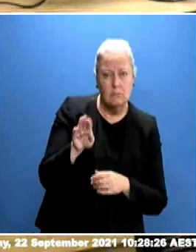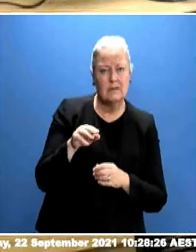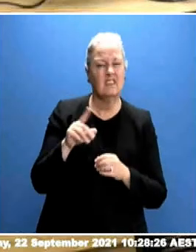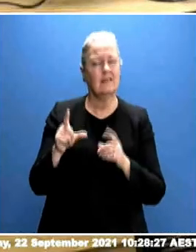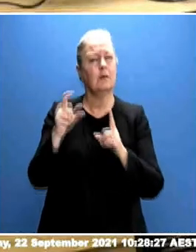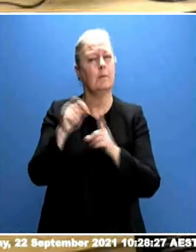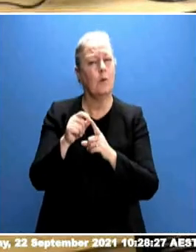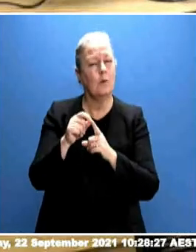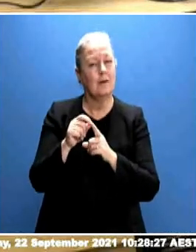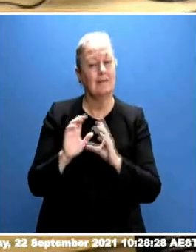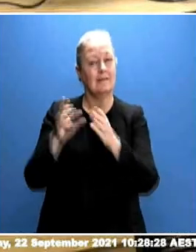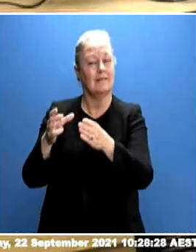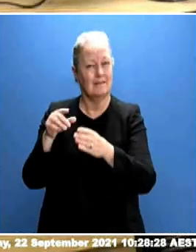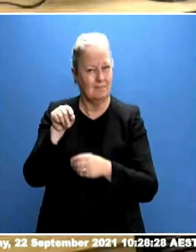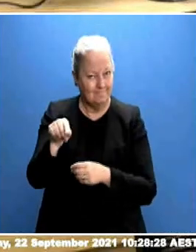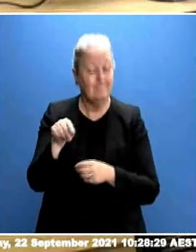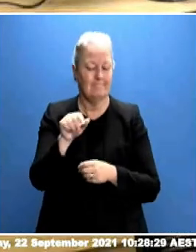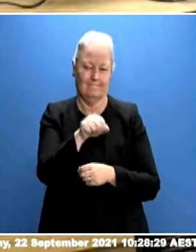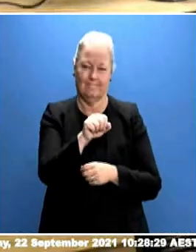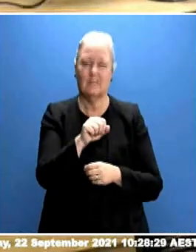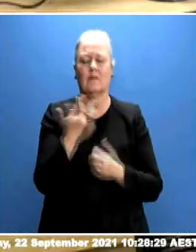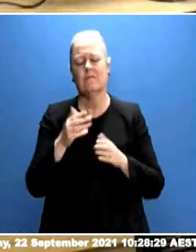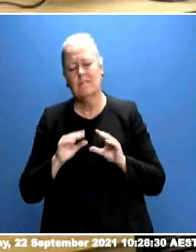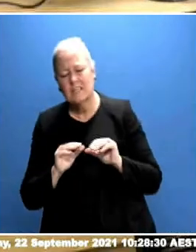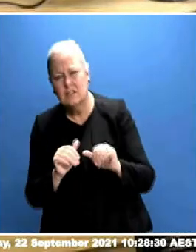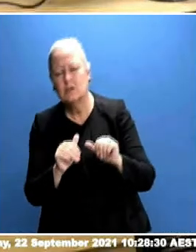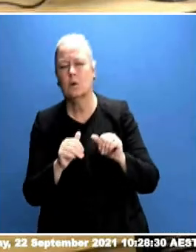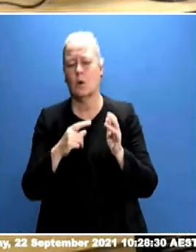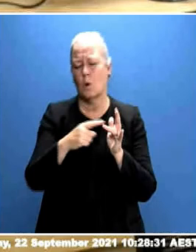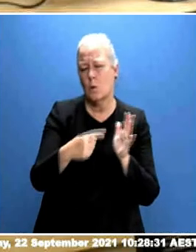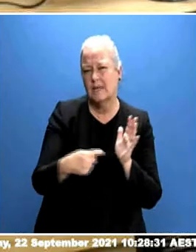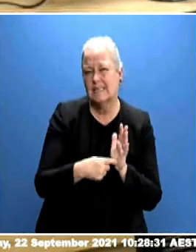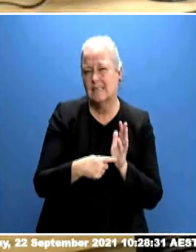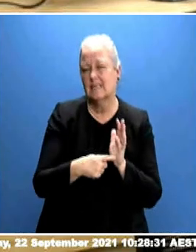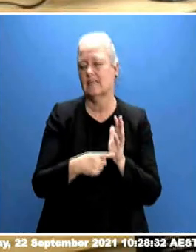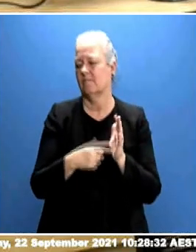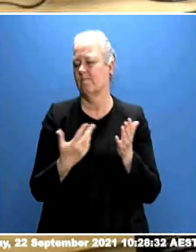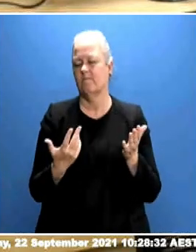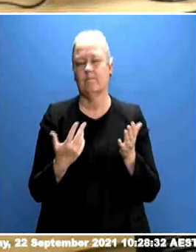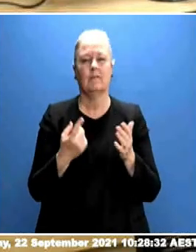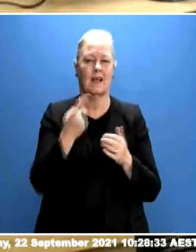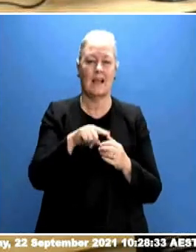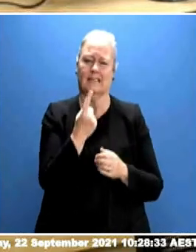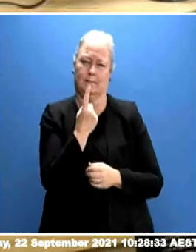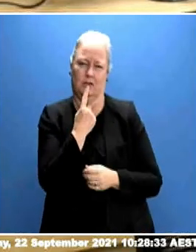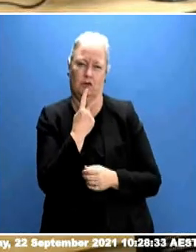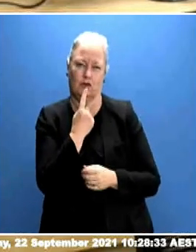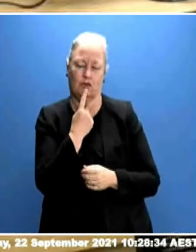Yes, and the Cerebral Palsy League for physio, OT, occupational therapy, and speech therapy also.